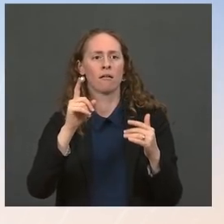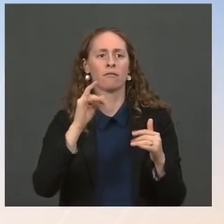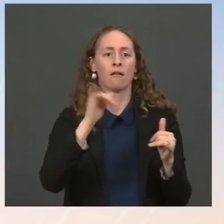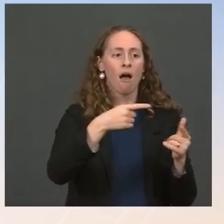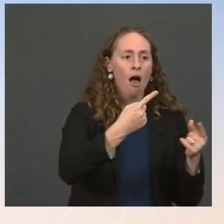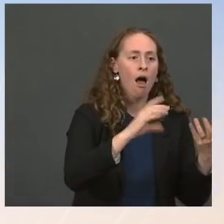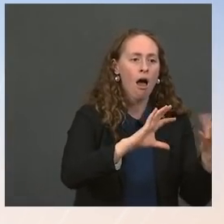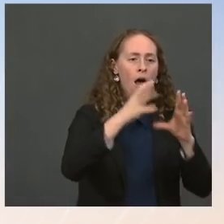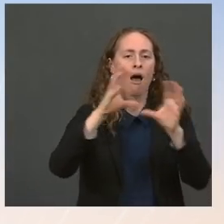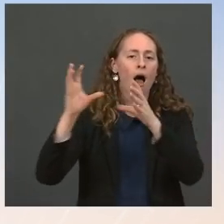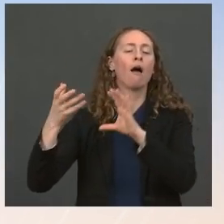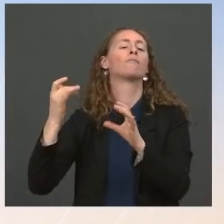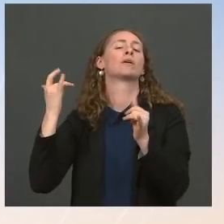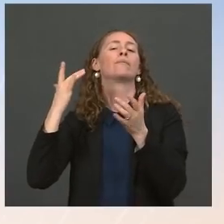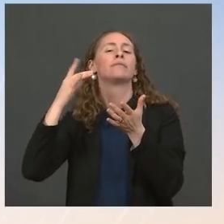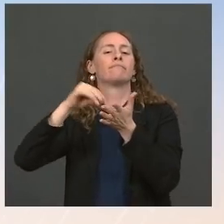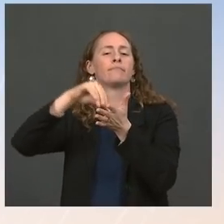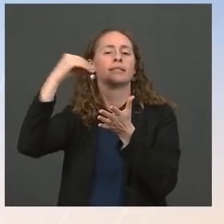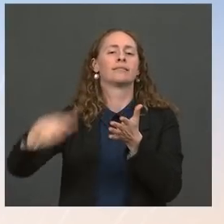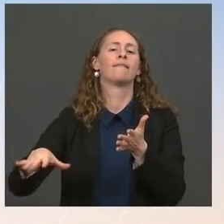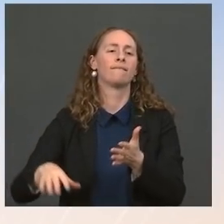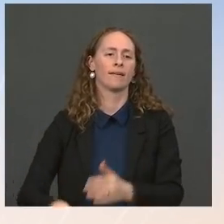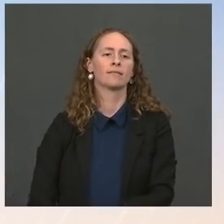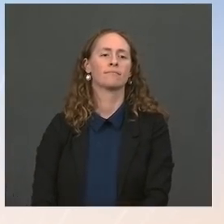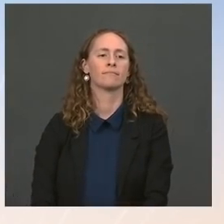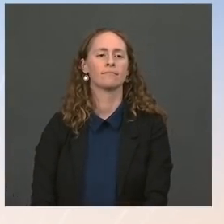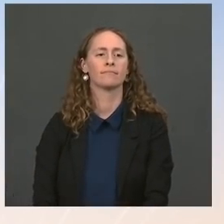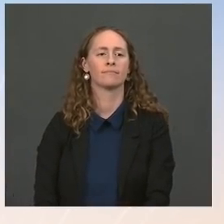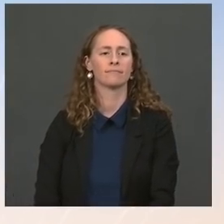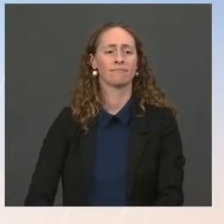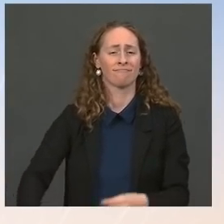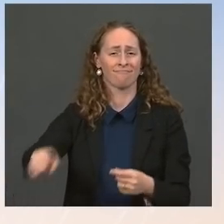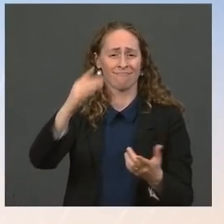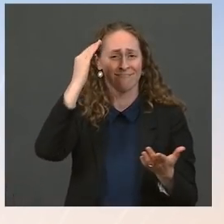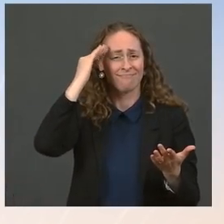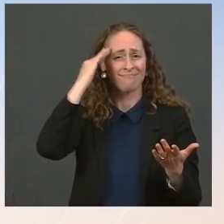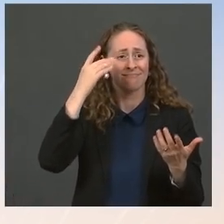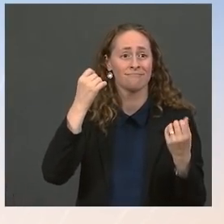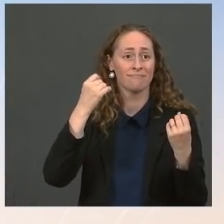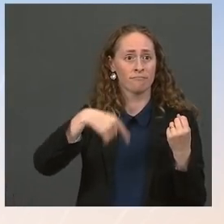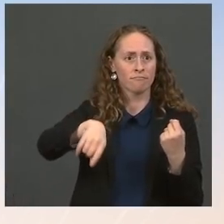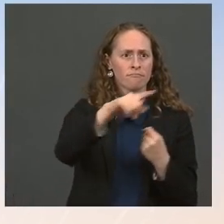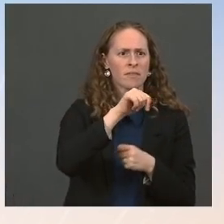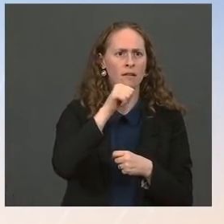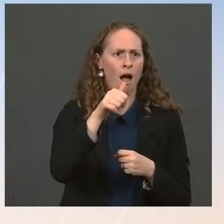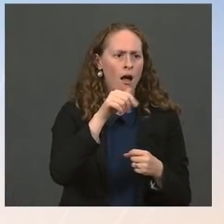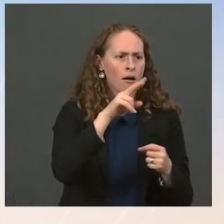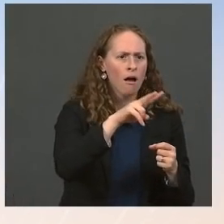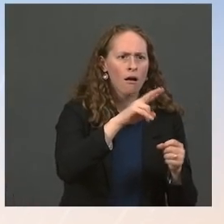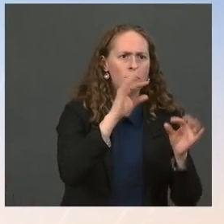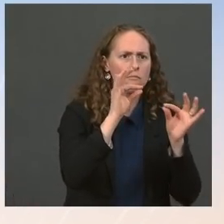And also because we all understand the American people are not looking at cost-to-cost comparisons from this year to two years ago;